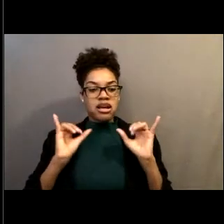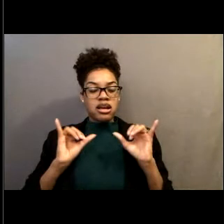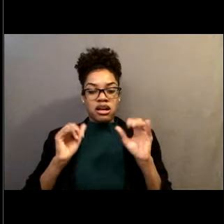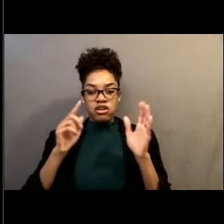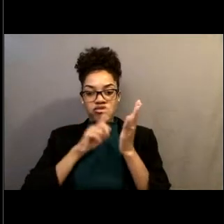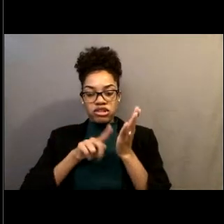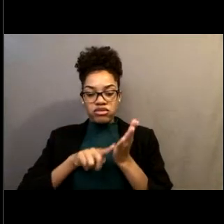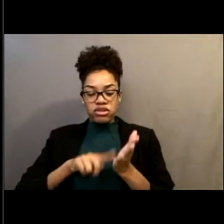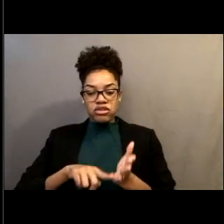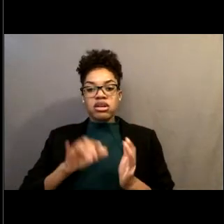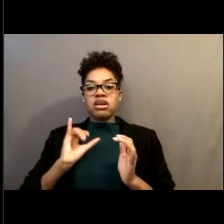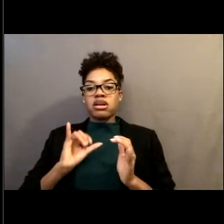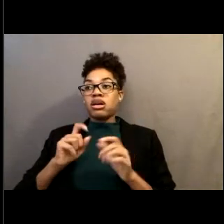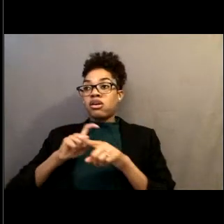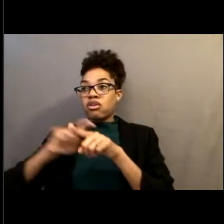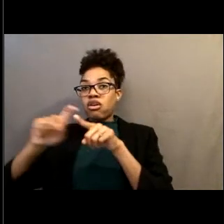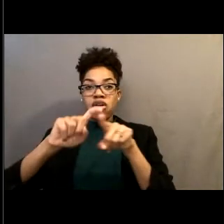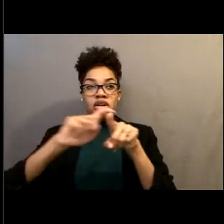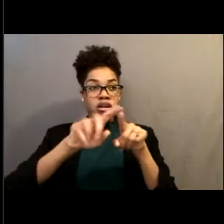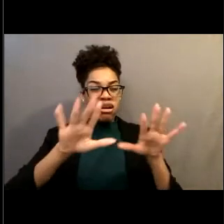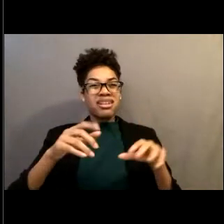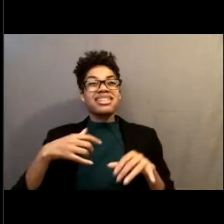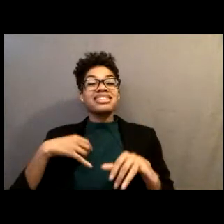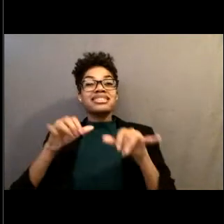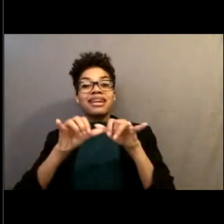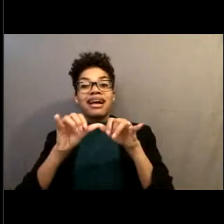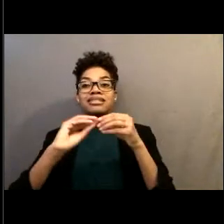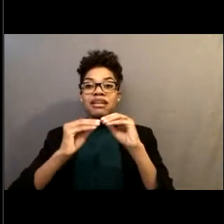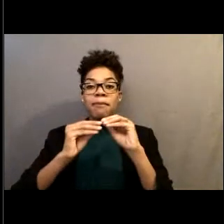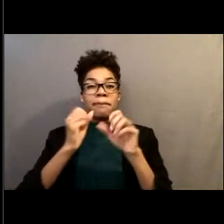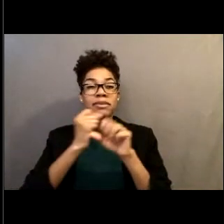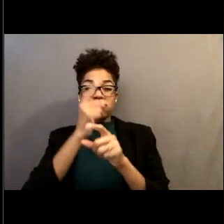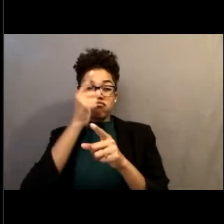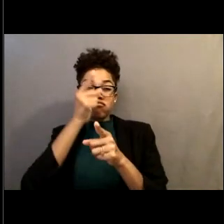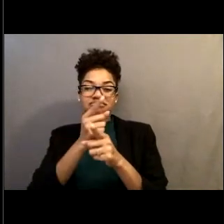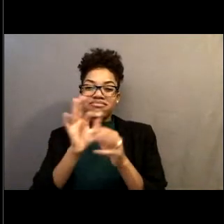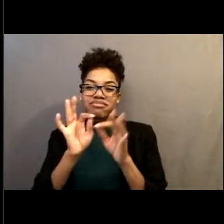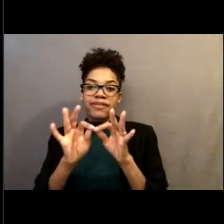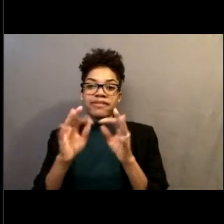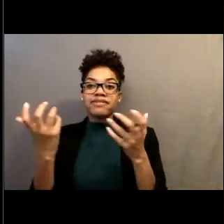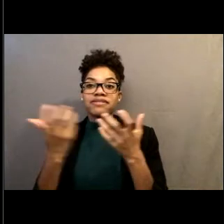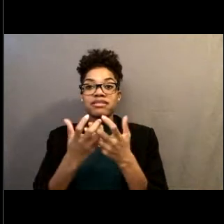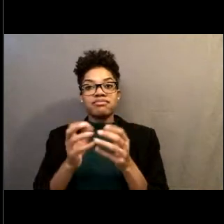that everything fits when it comes together. [Nicole] Wow. That's really cool. So it's kind of like